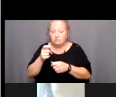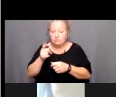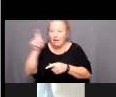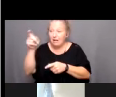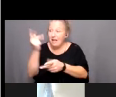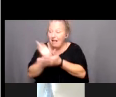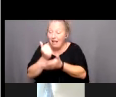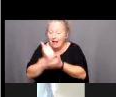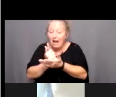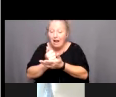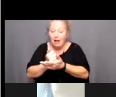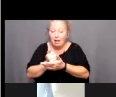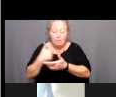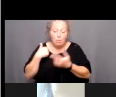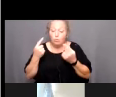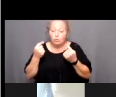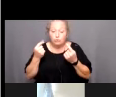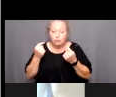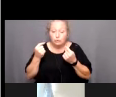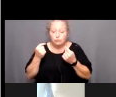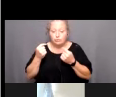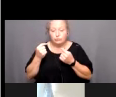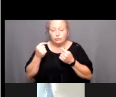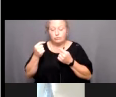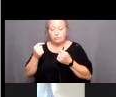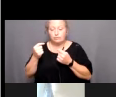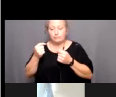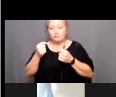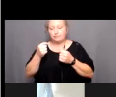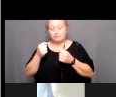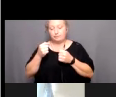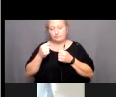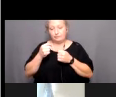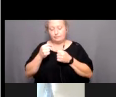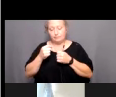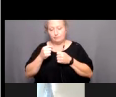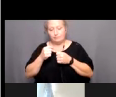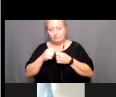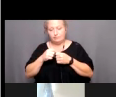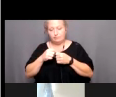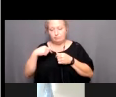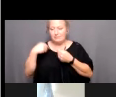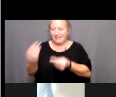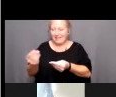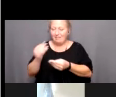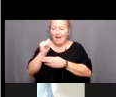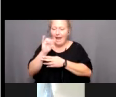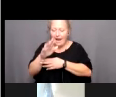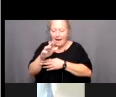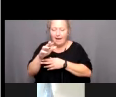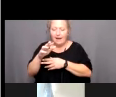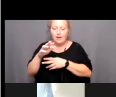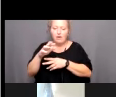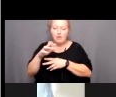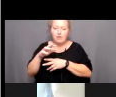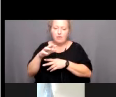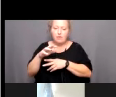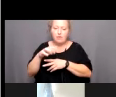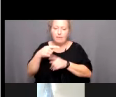giving her some air and then she started having some attacks, her body